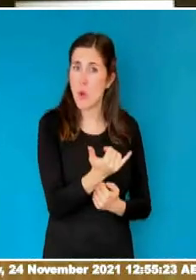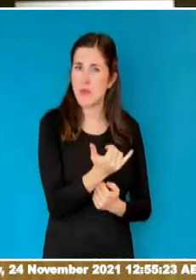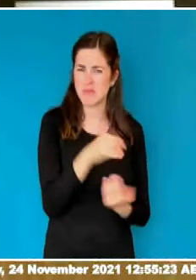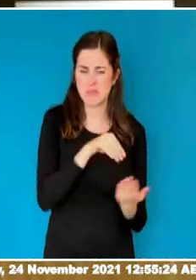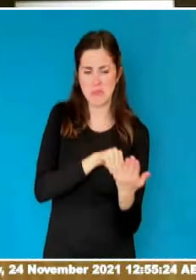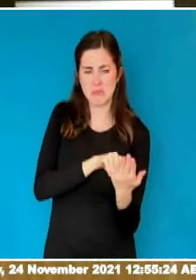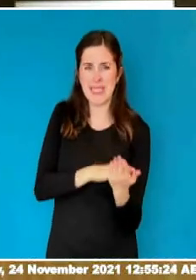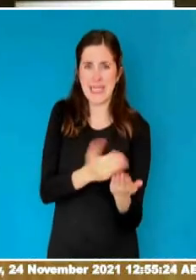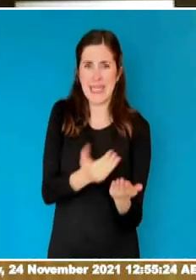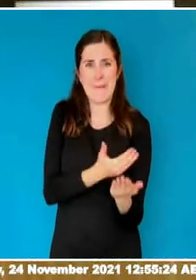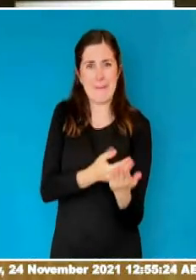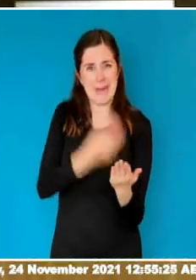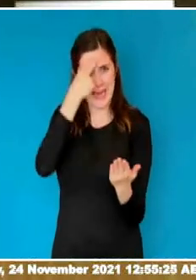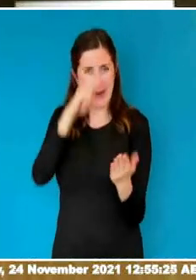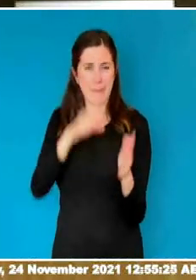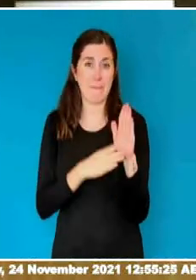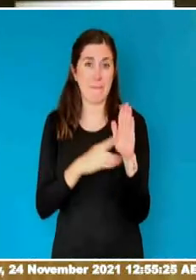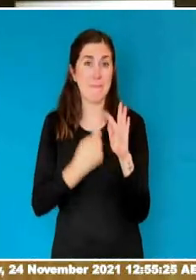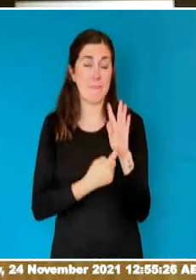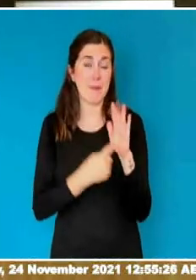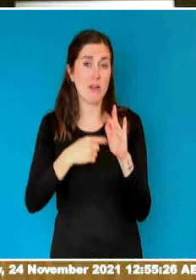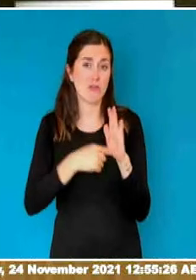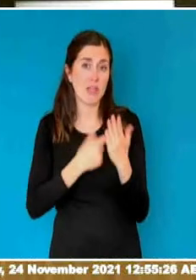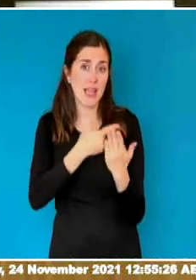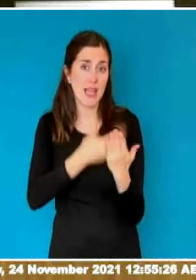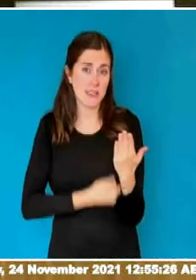talent pools as you've referenced them as.